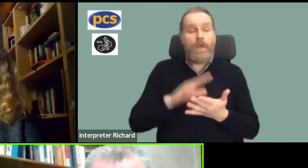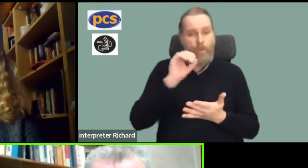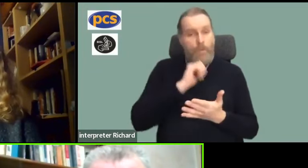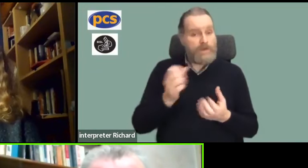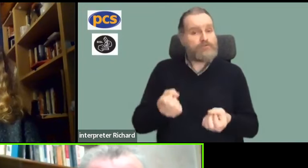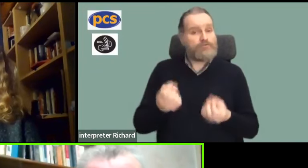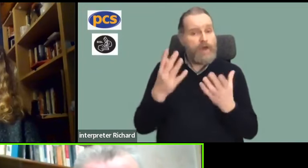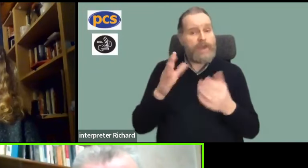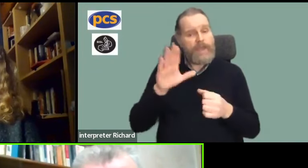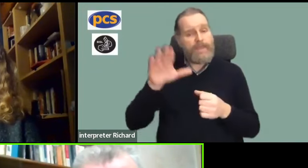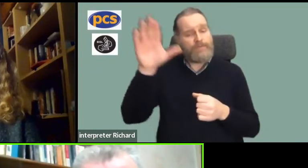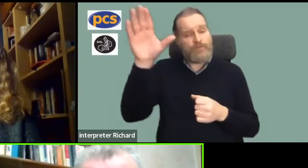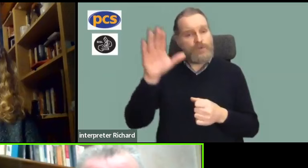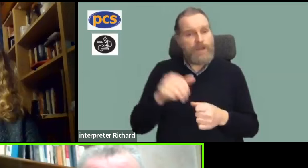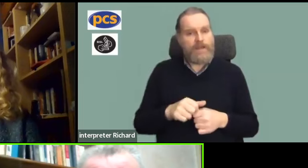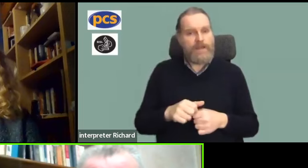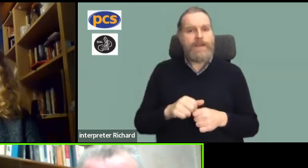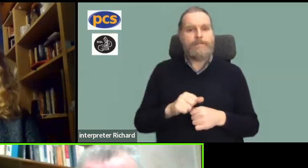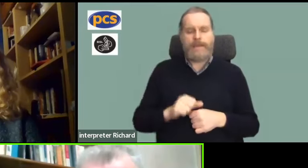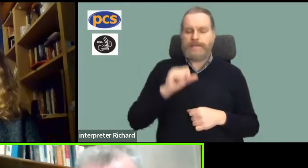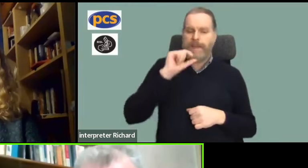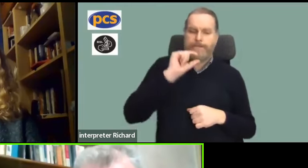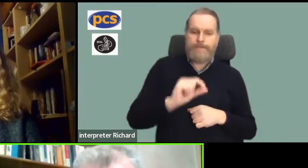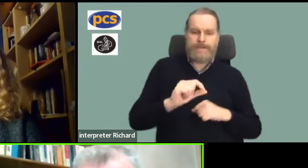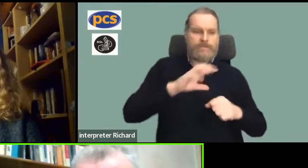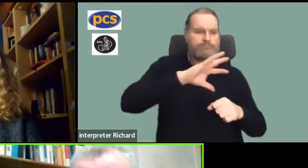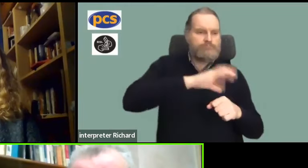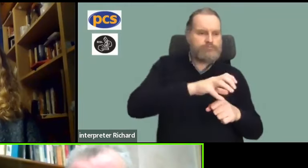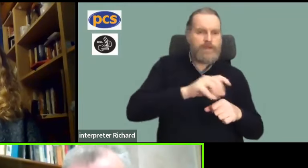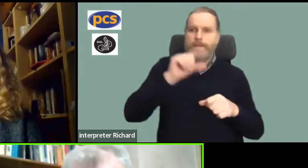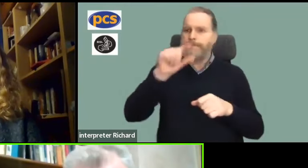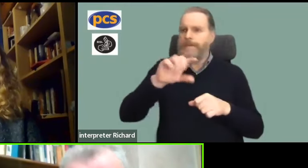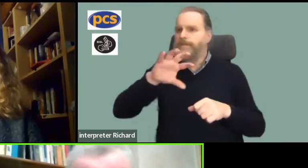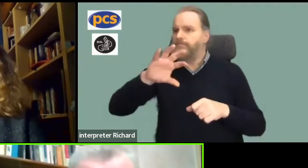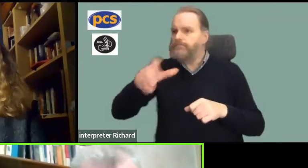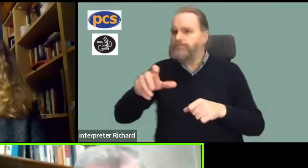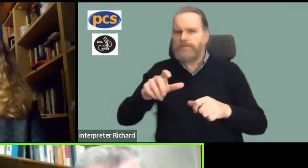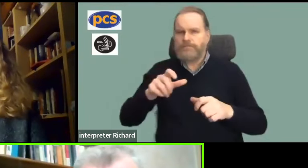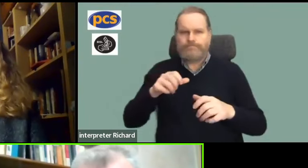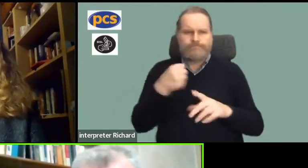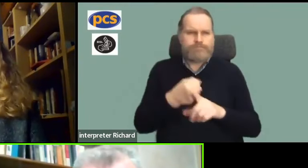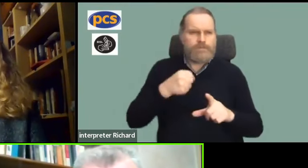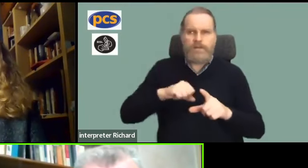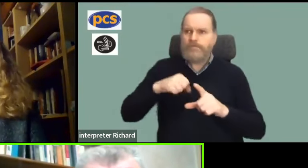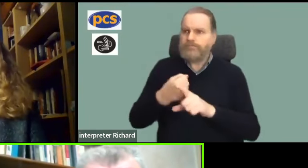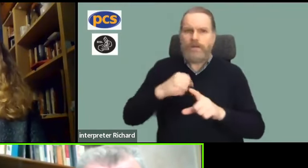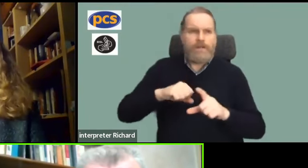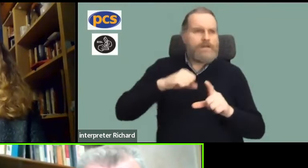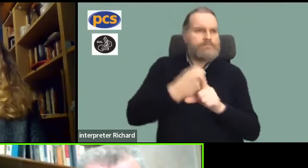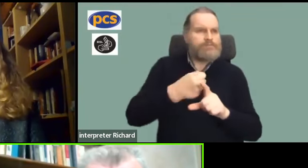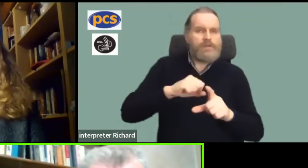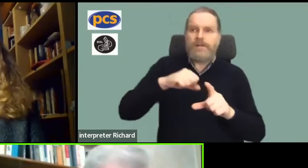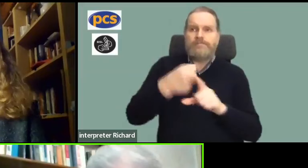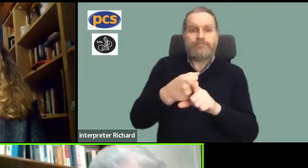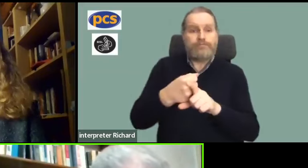we'll be asking about the strike. I'm. rest assured of that Rest assured of that it's It's about maximizing its effect about maximizing its effect. This is just the start it'd be is just the start it'd be good